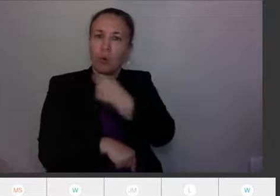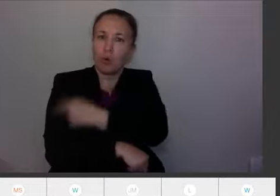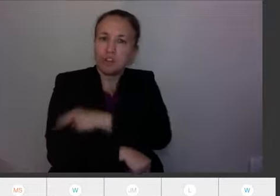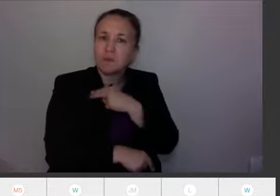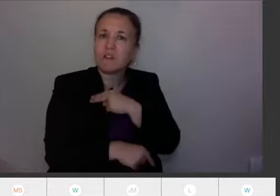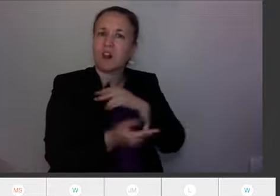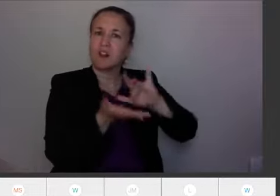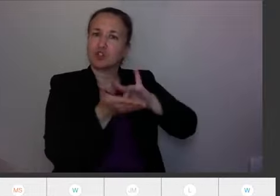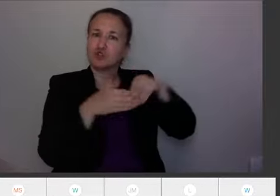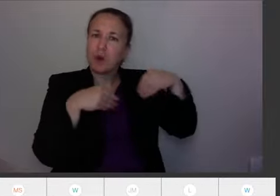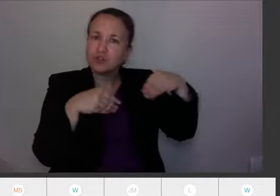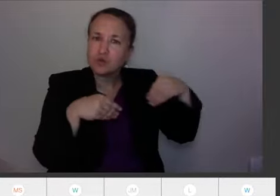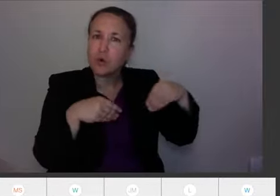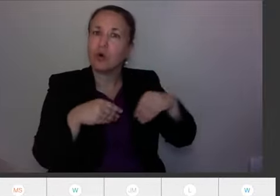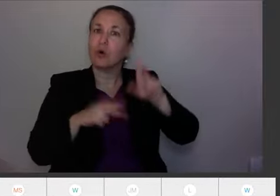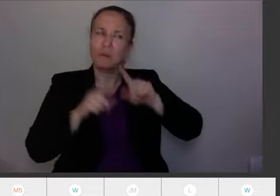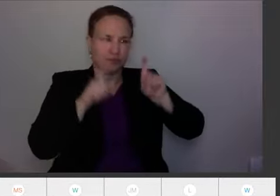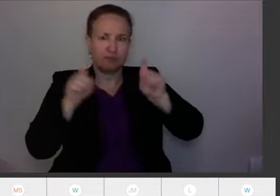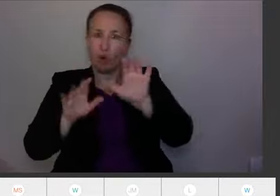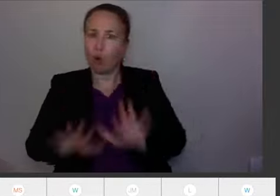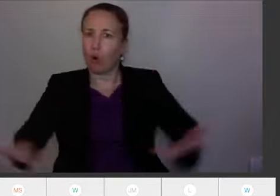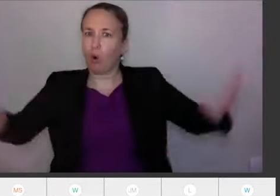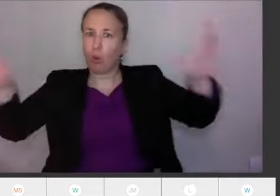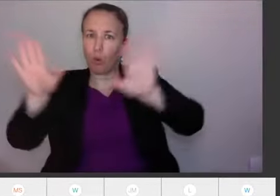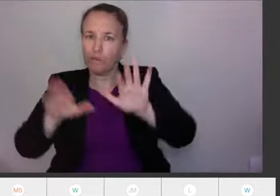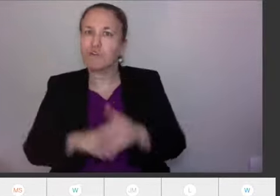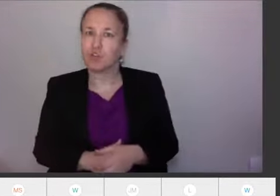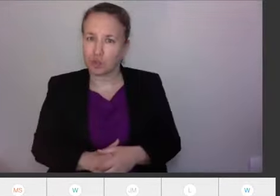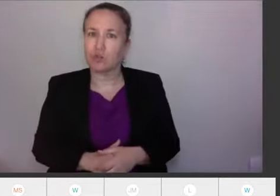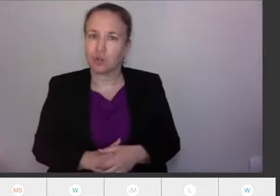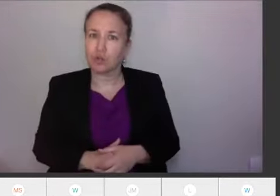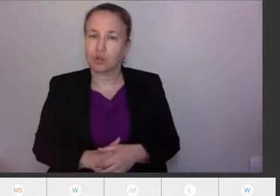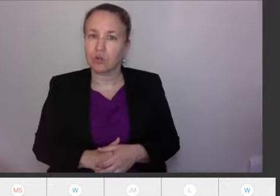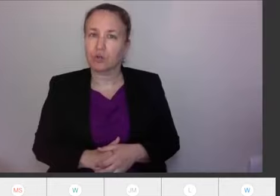it's everyone who's doing testing um so we're getting about three and a half